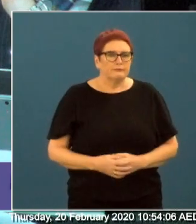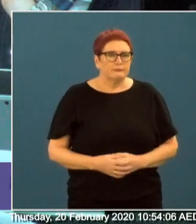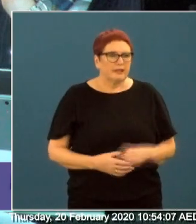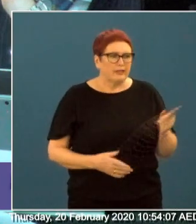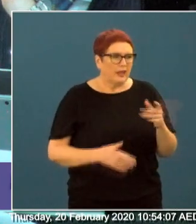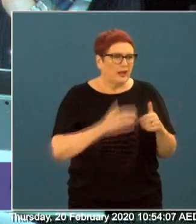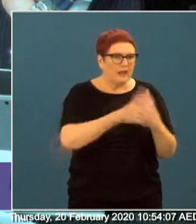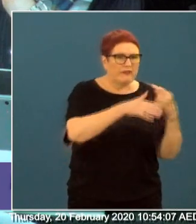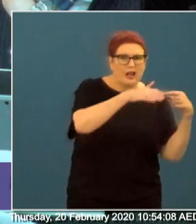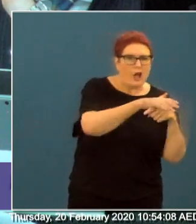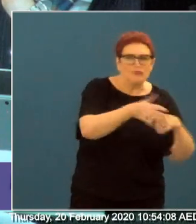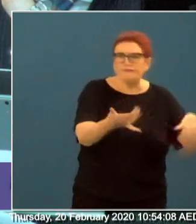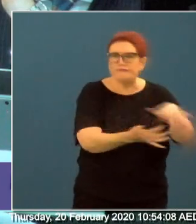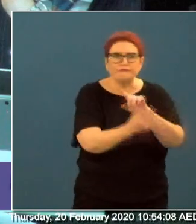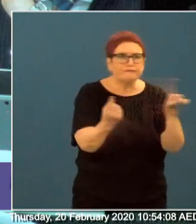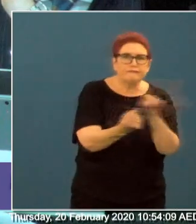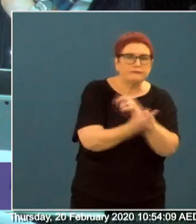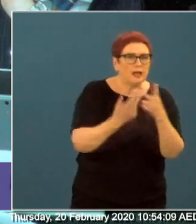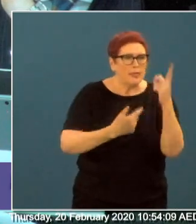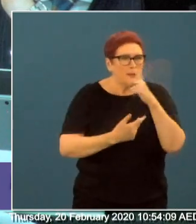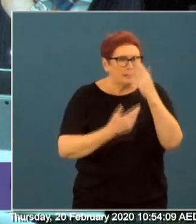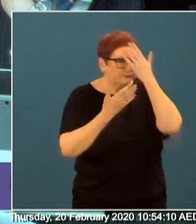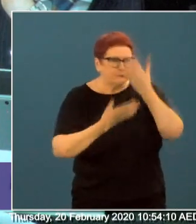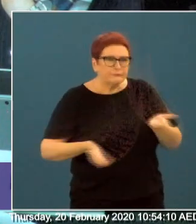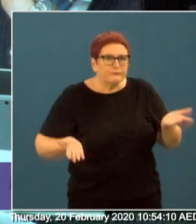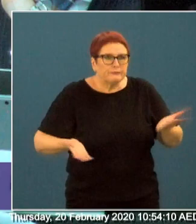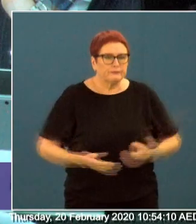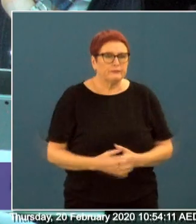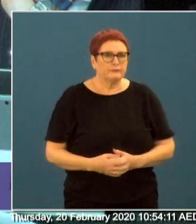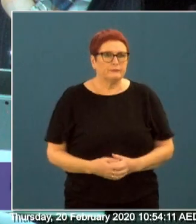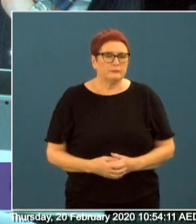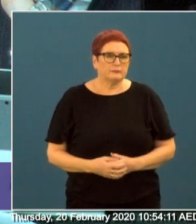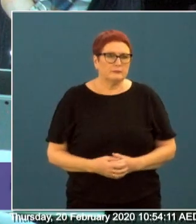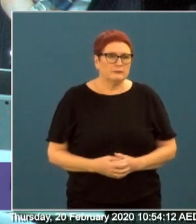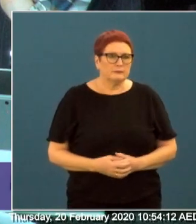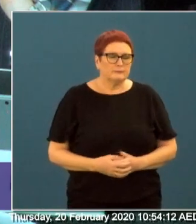might be something that the rest of the community is very unaware of and might be very limited.